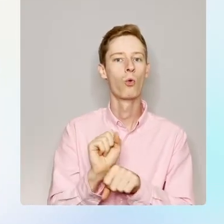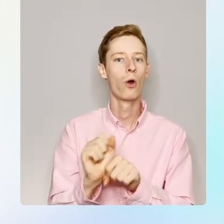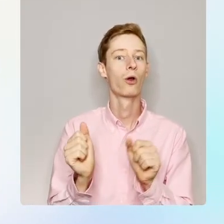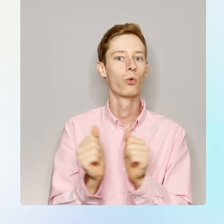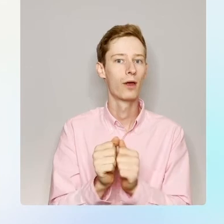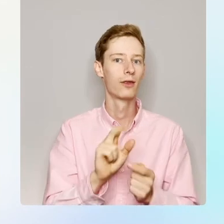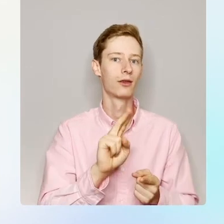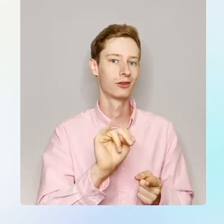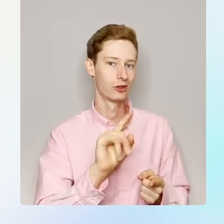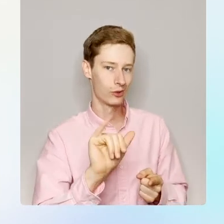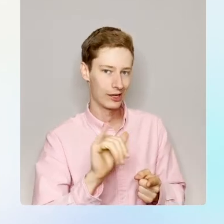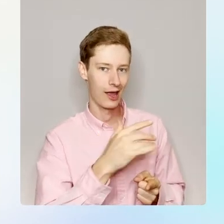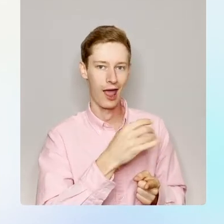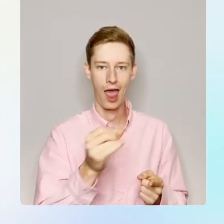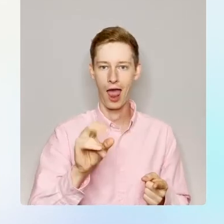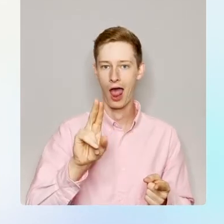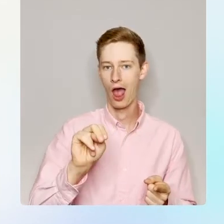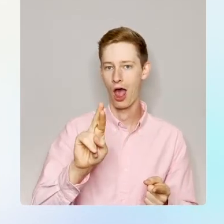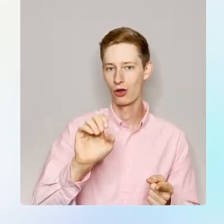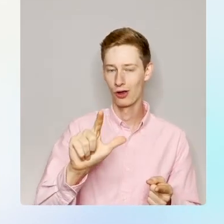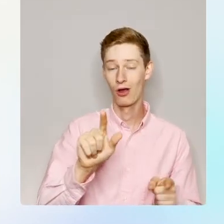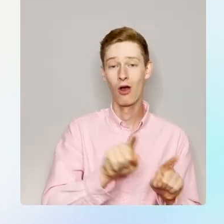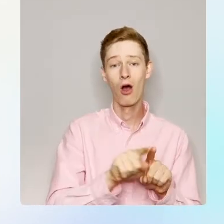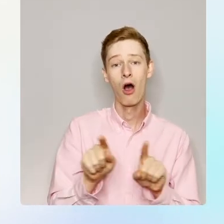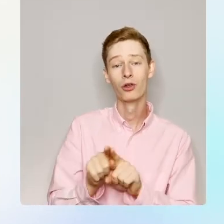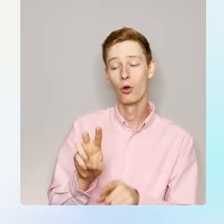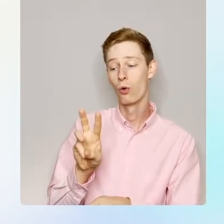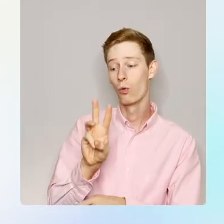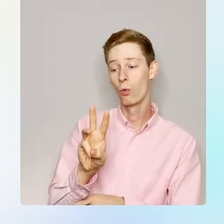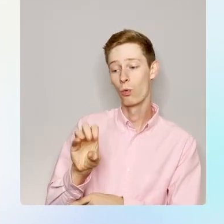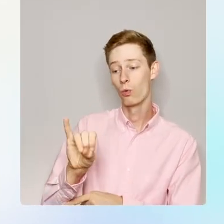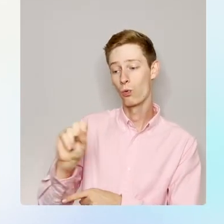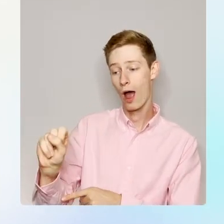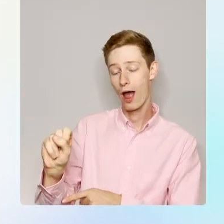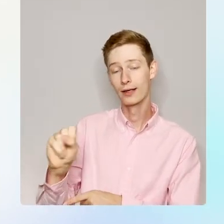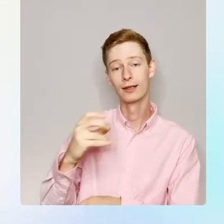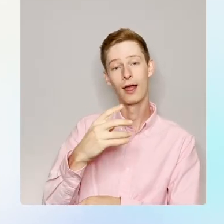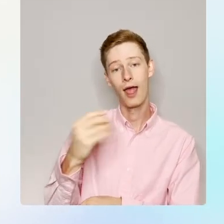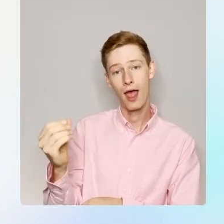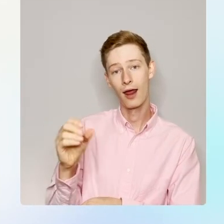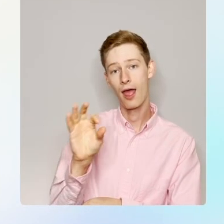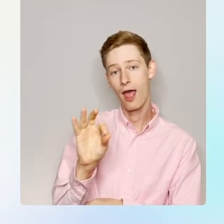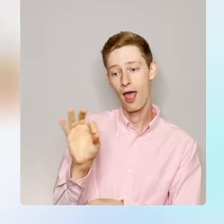and Unreal game engines, as well as audio middleware providers Wwise and FMOD.